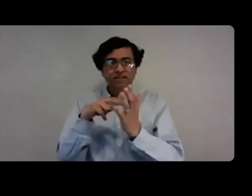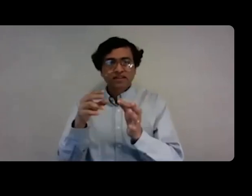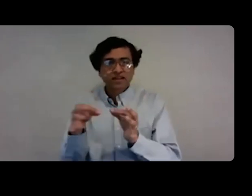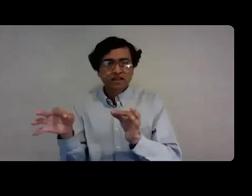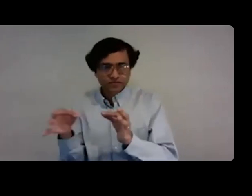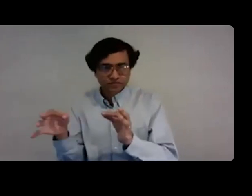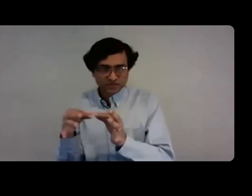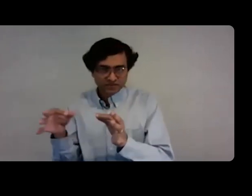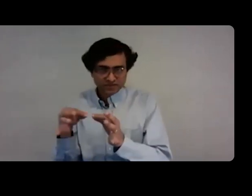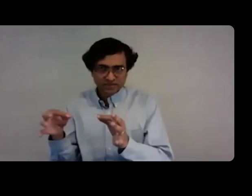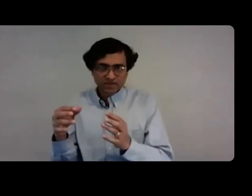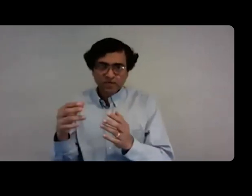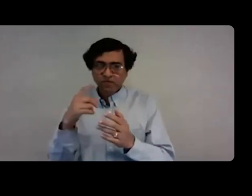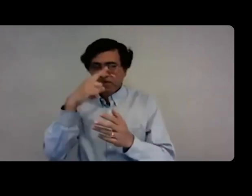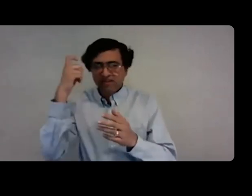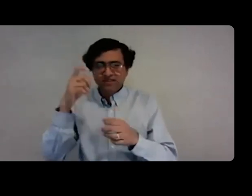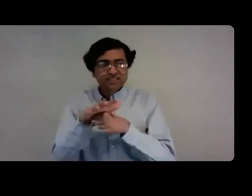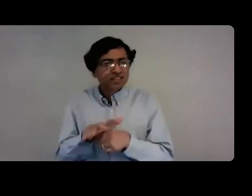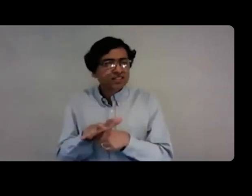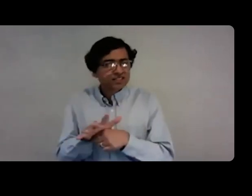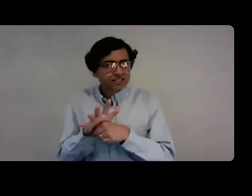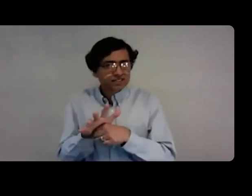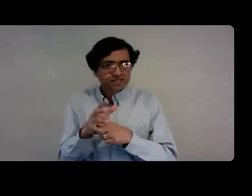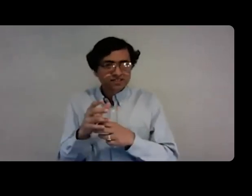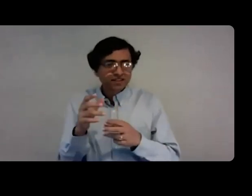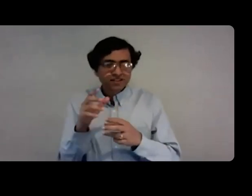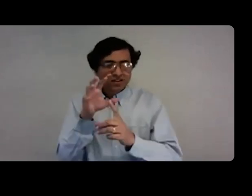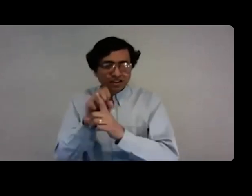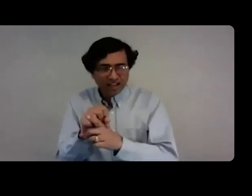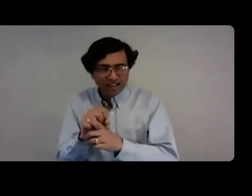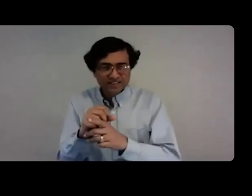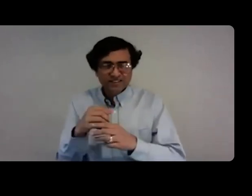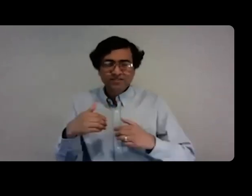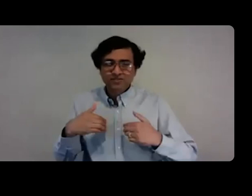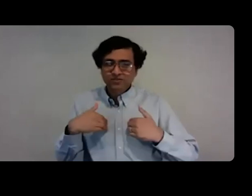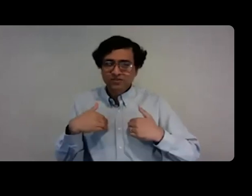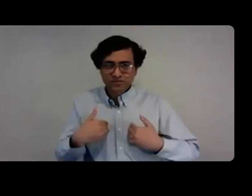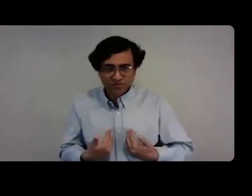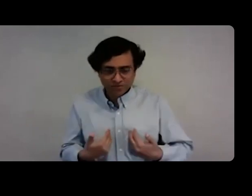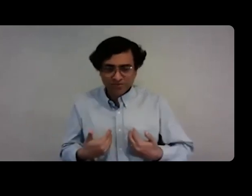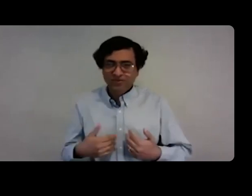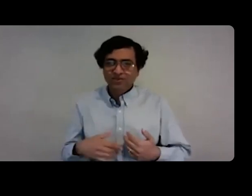And deaf student sometimes find this when reading captions, because it is a stressful enterprise.